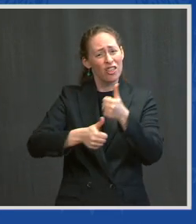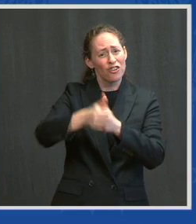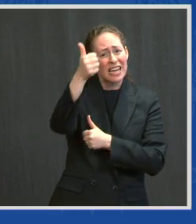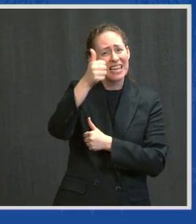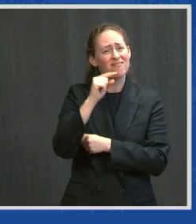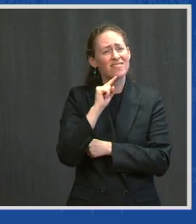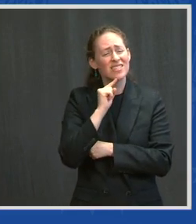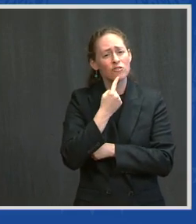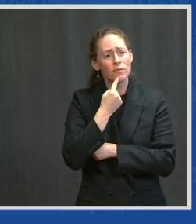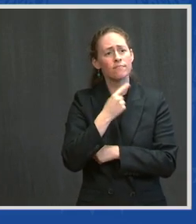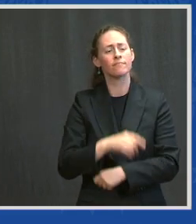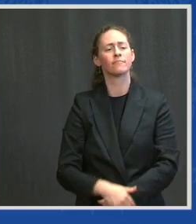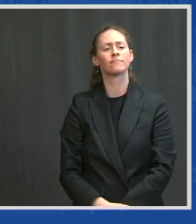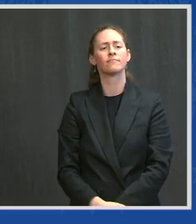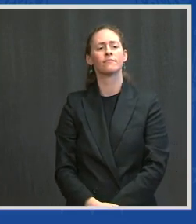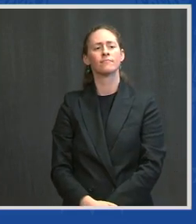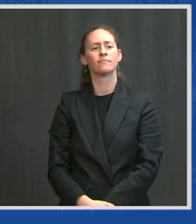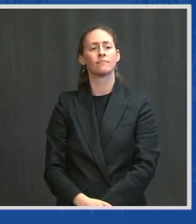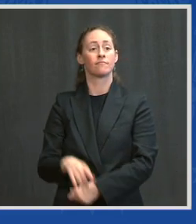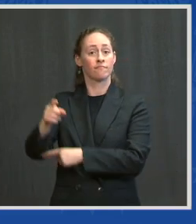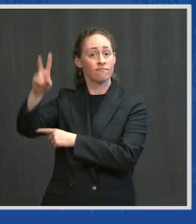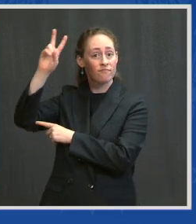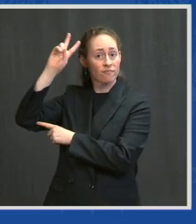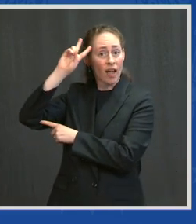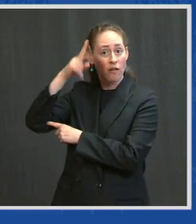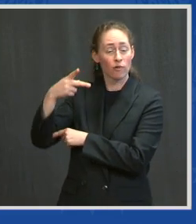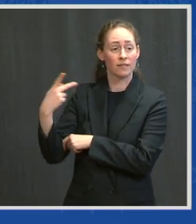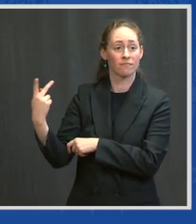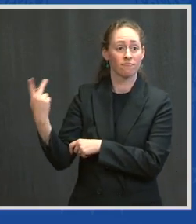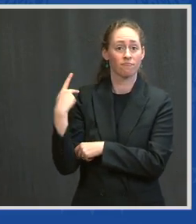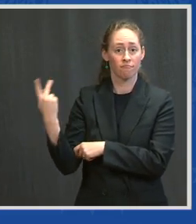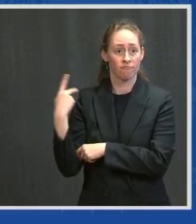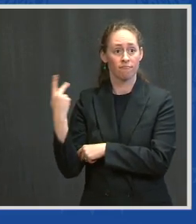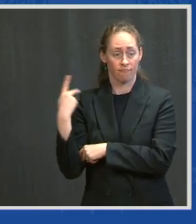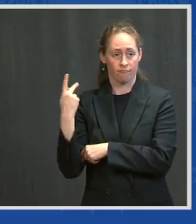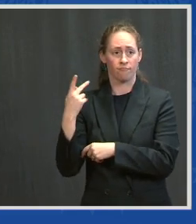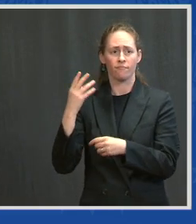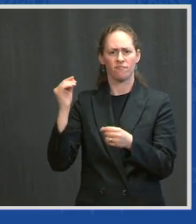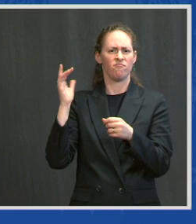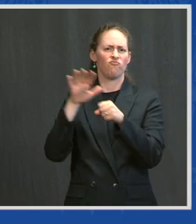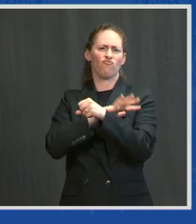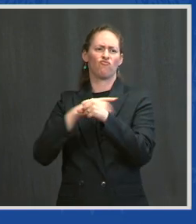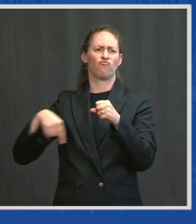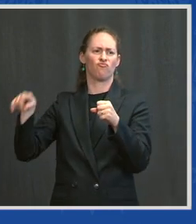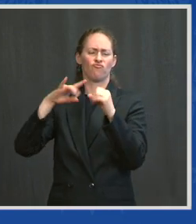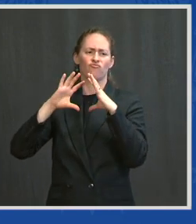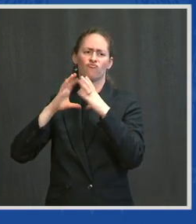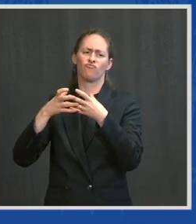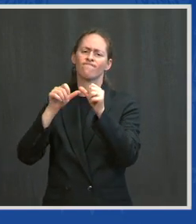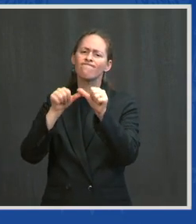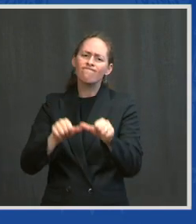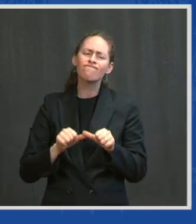Vice President Harris and I also -- and our entire administration are continuing to be -- will continue taking action where we can.